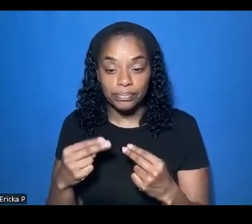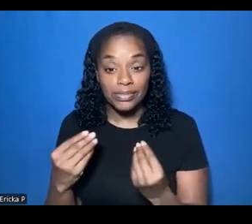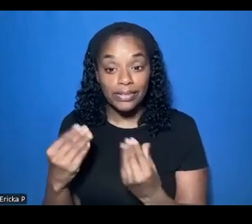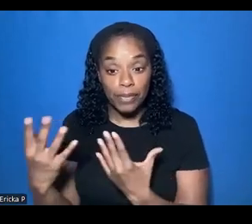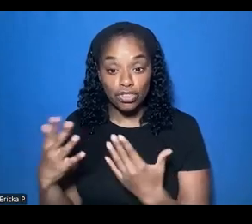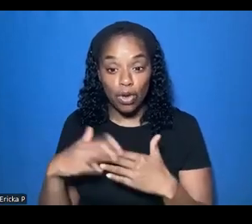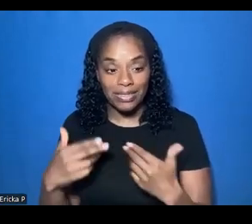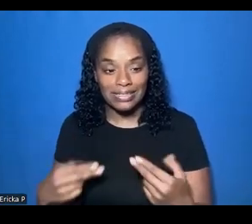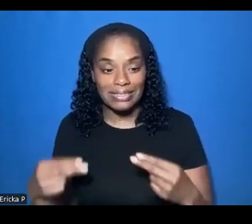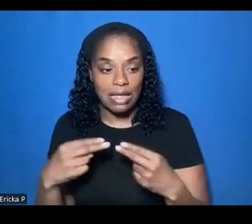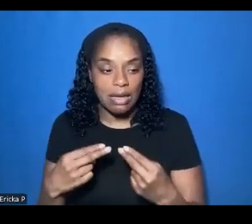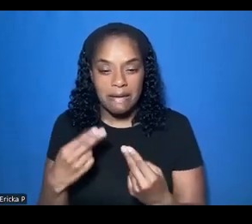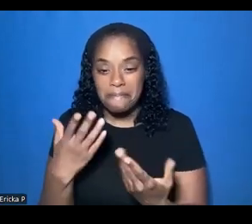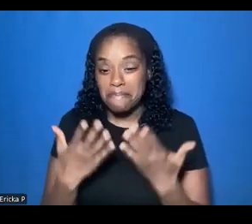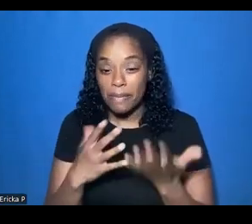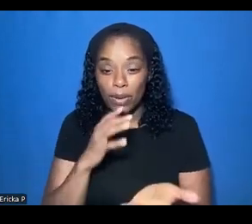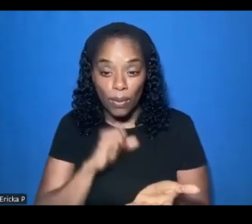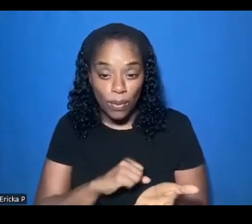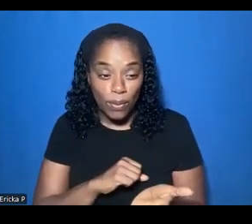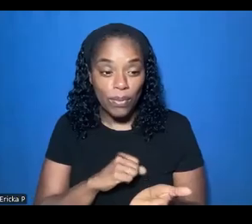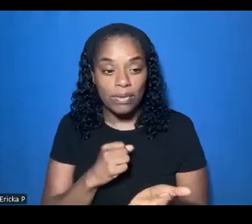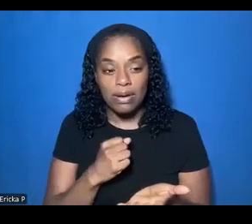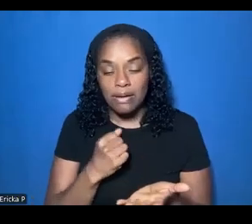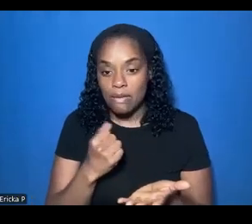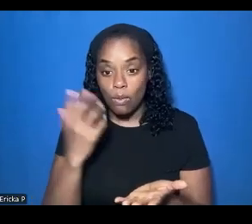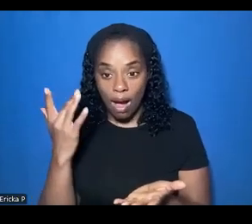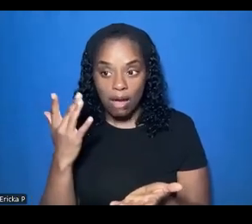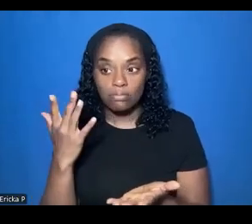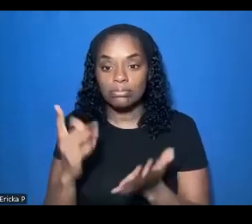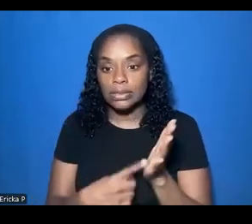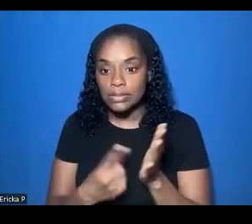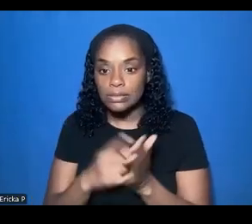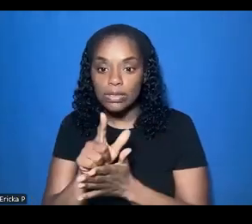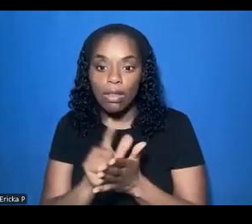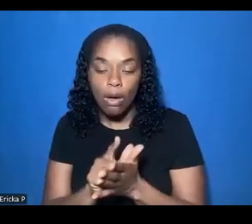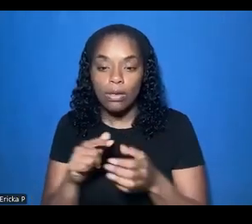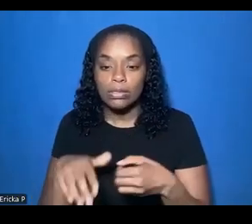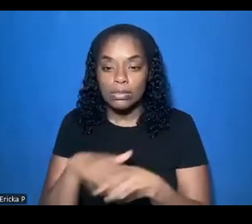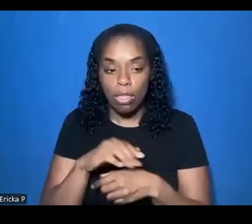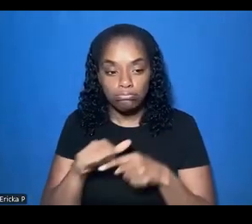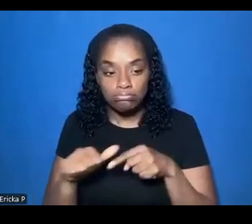could become out of date or outdated as a law. Some local practices relating to these matters